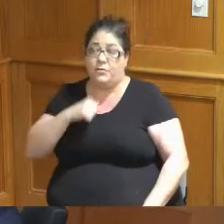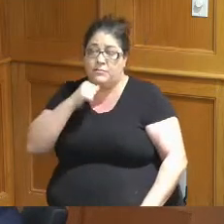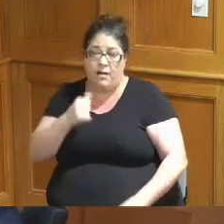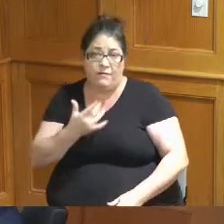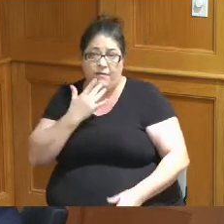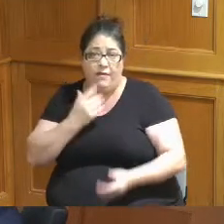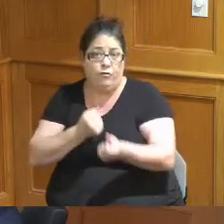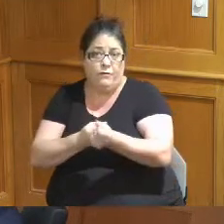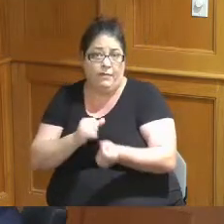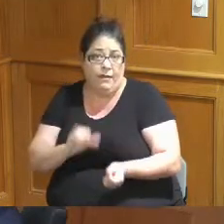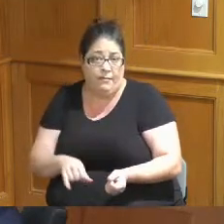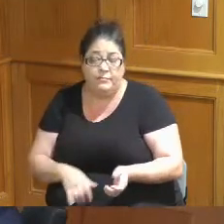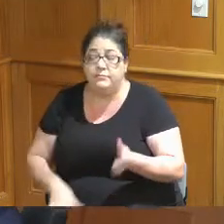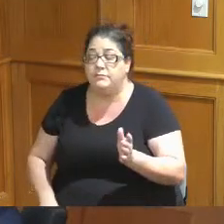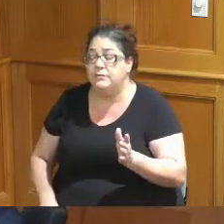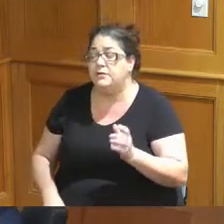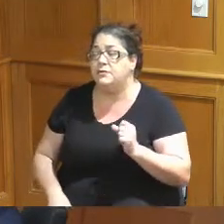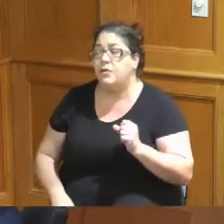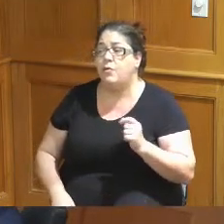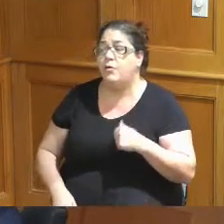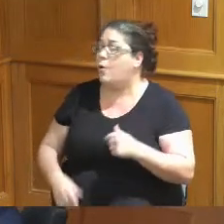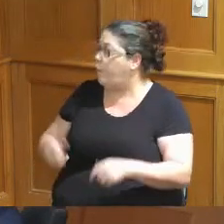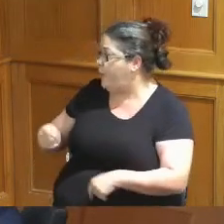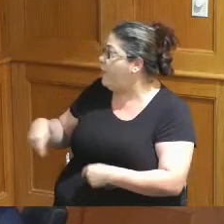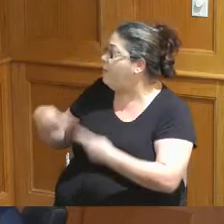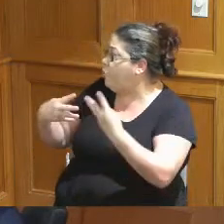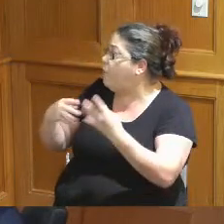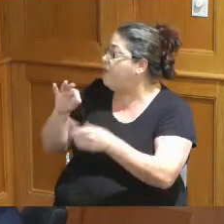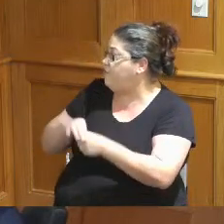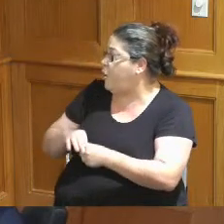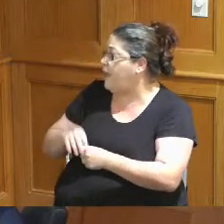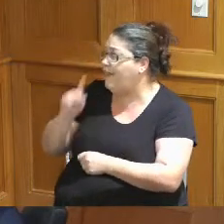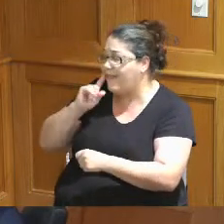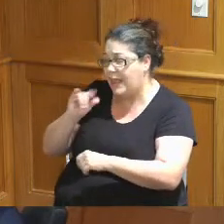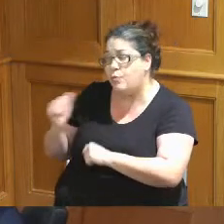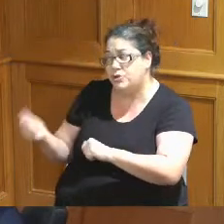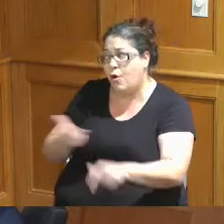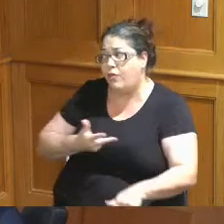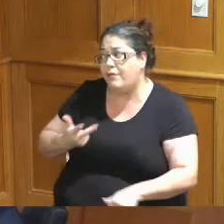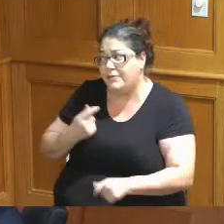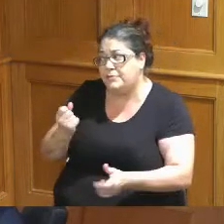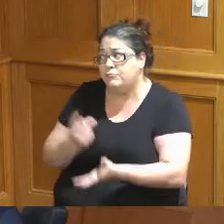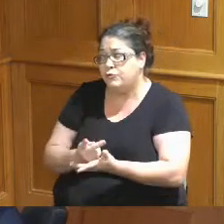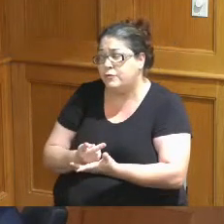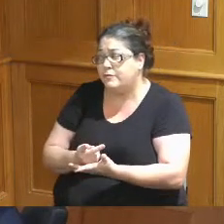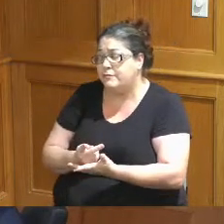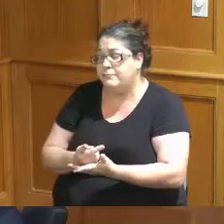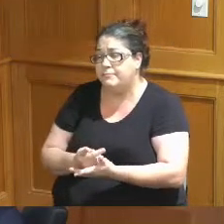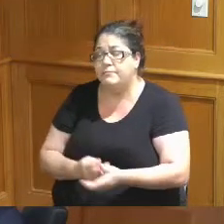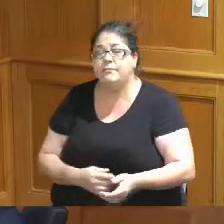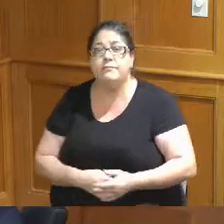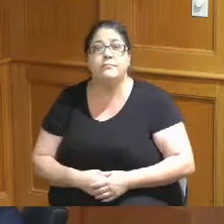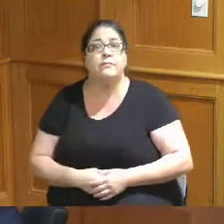it but as we will pull forward I think it was a unanimous vote on the budget it was inside and so